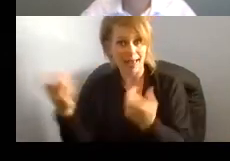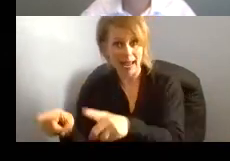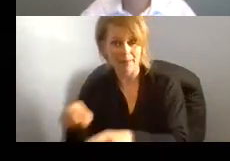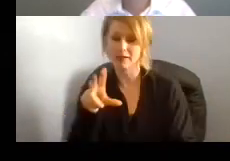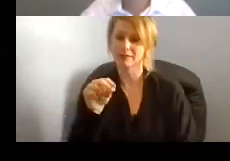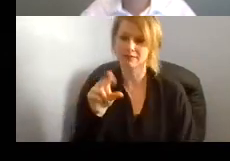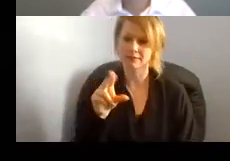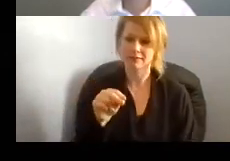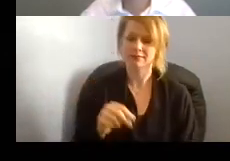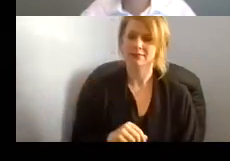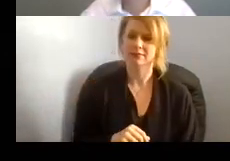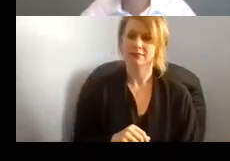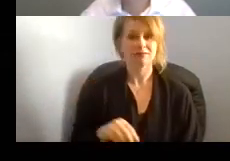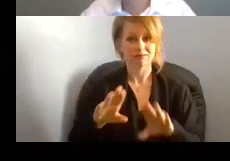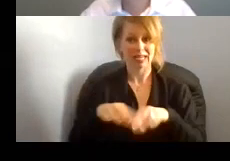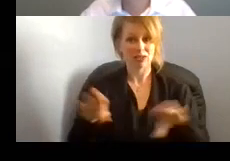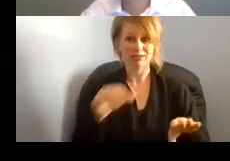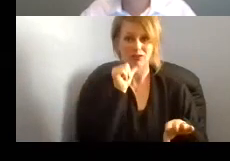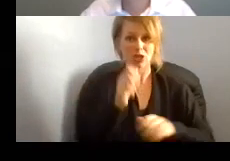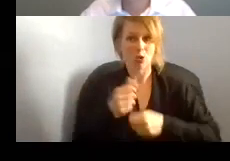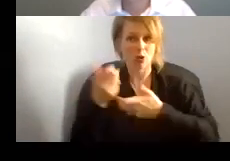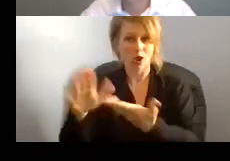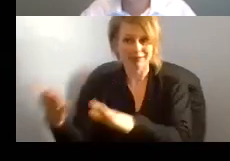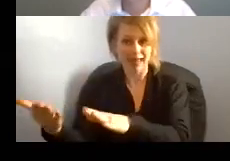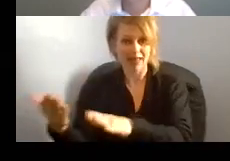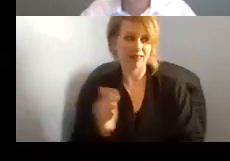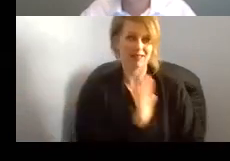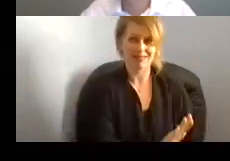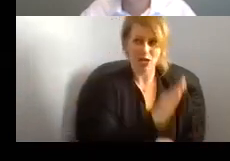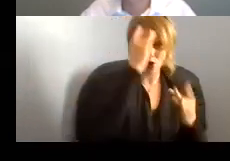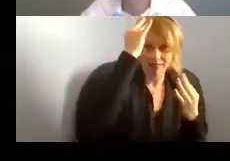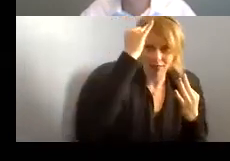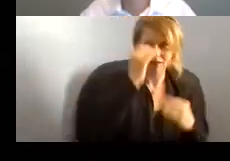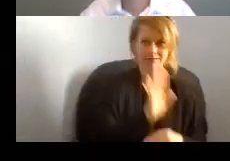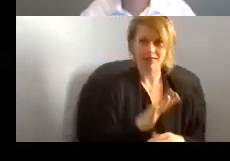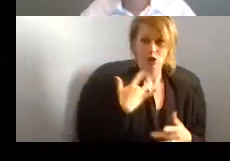And I said, children don’t cause death because of their thoughts or their concerns.